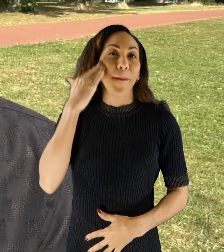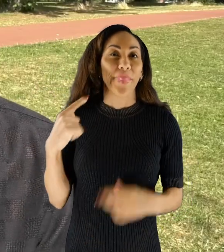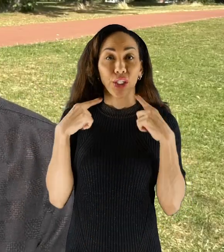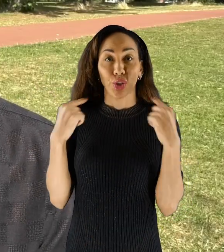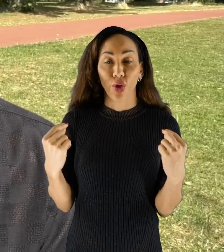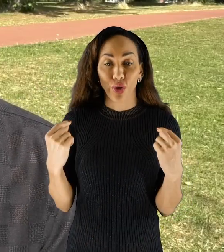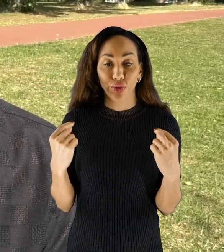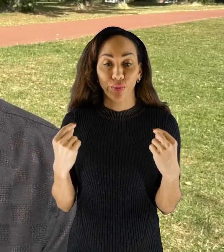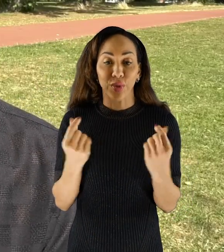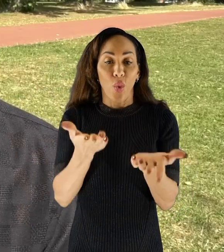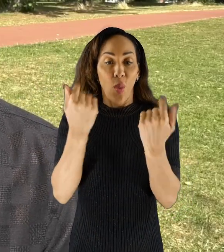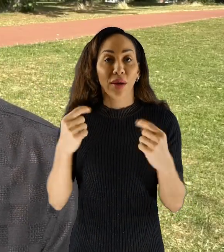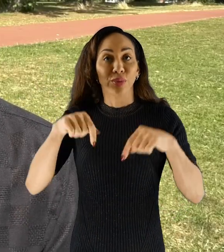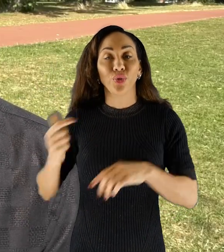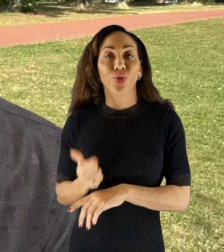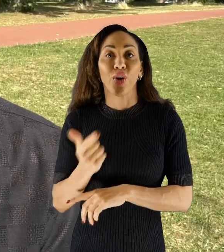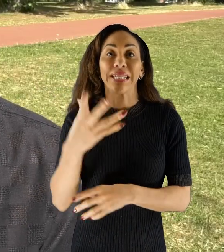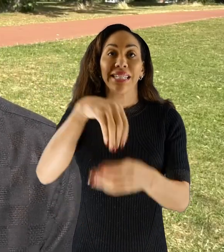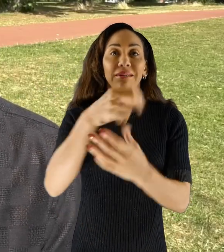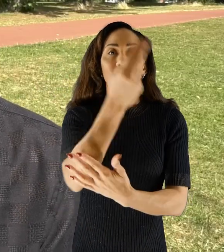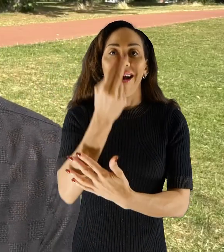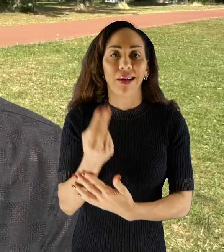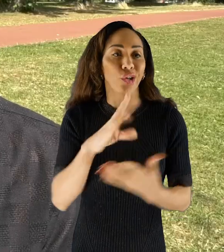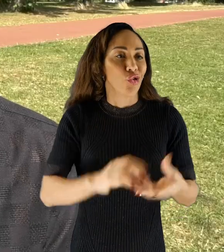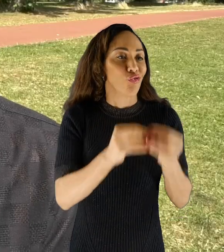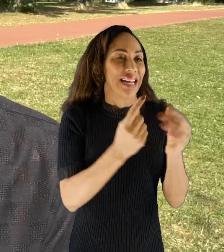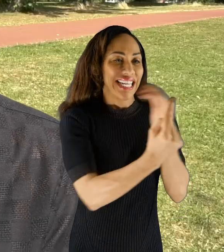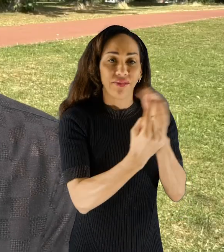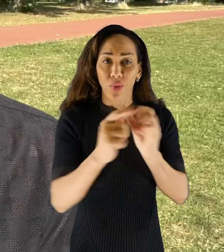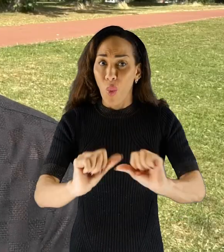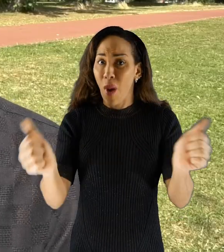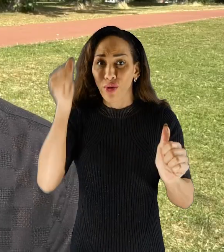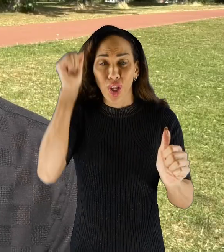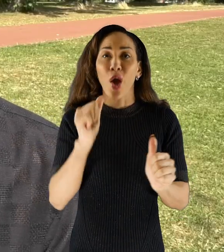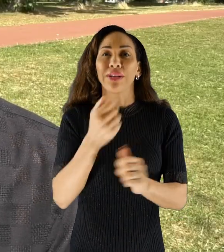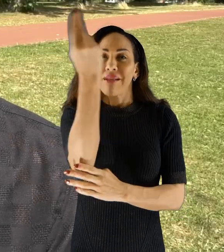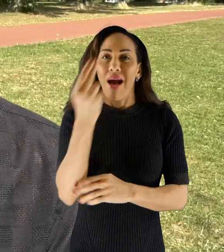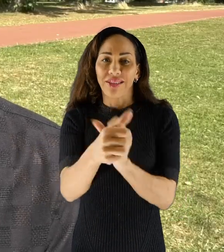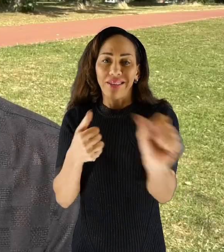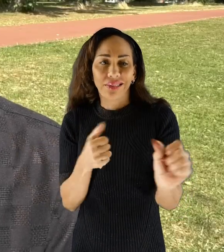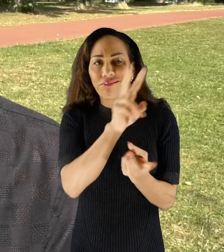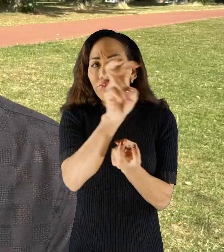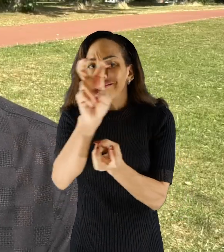Welcome to Journeys Into Arts where I interview creative individuals who are well known in the art sector, hearing about their journey throughout their